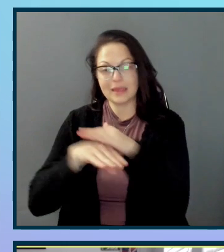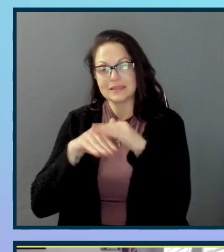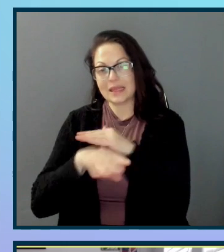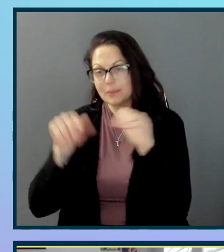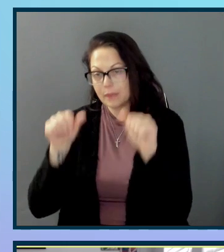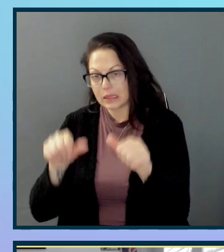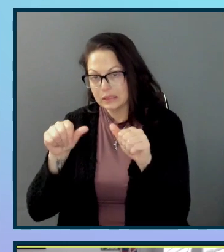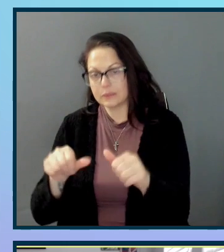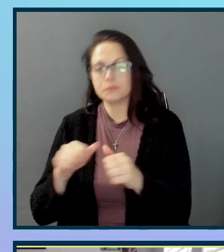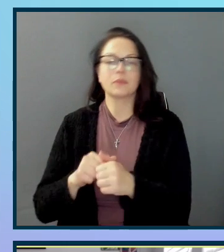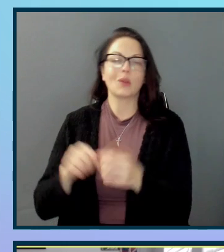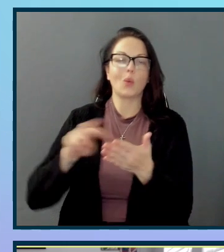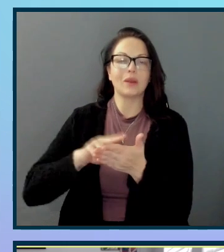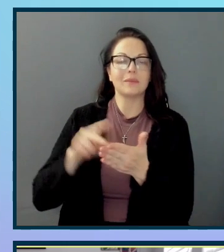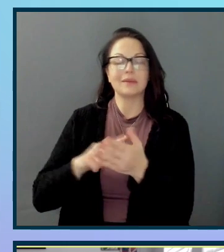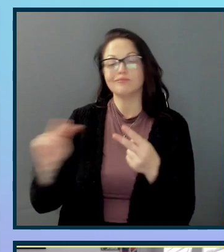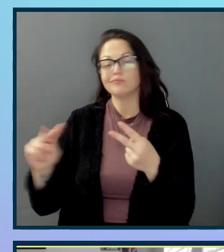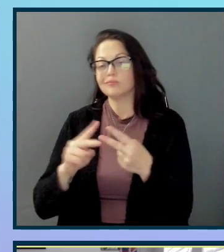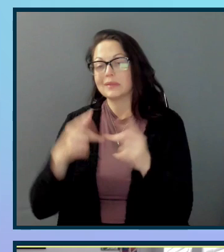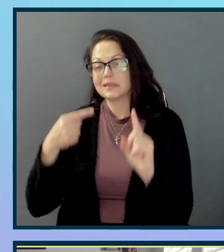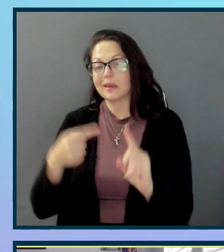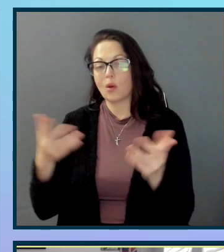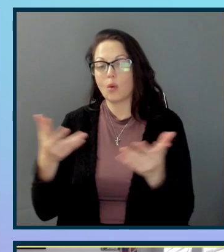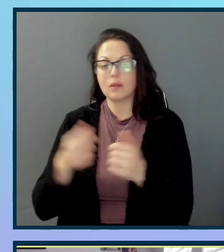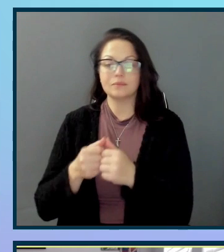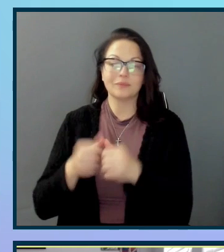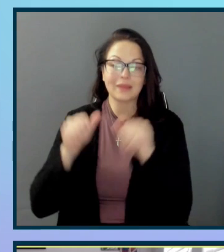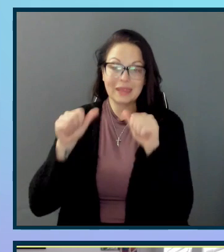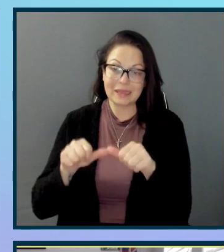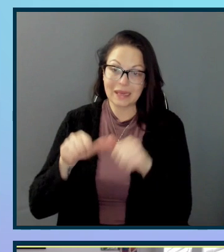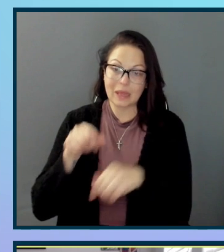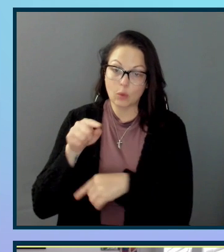The second objective that we have is to enable you to feel confident